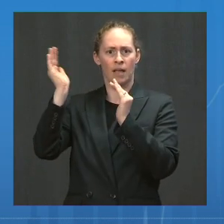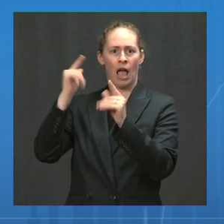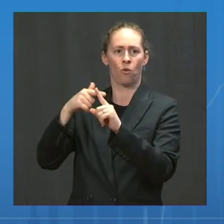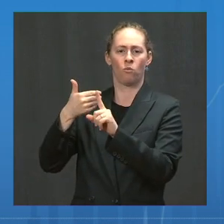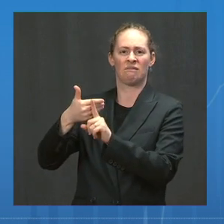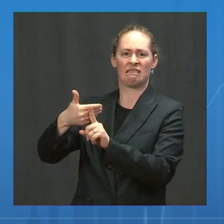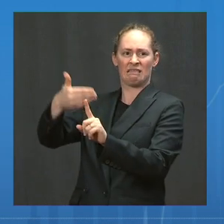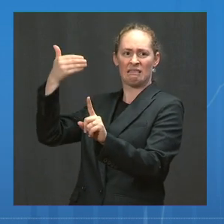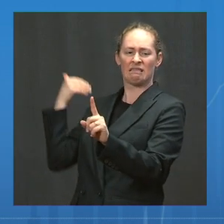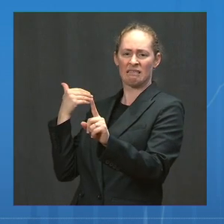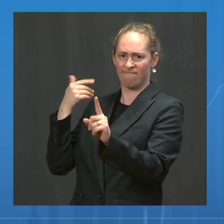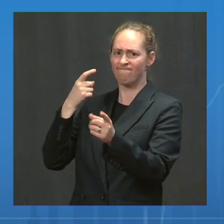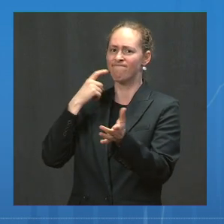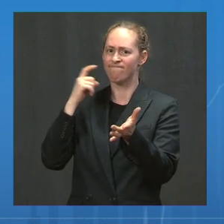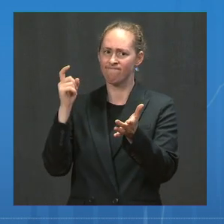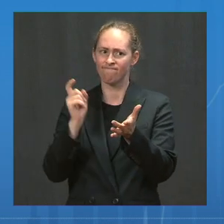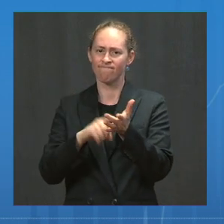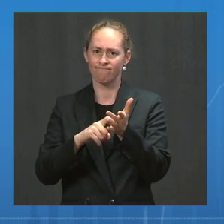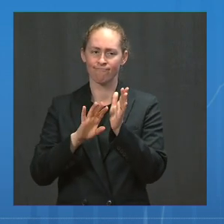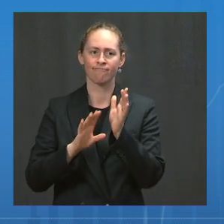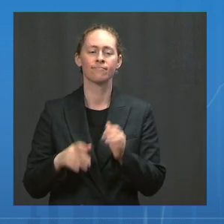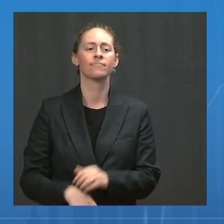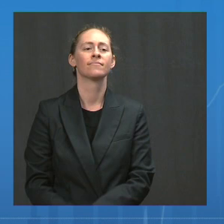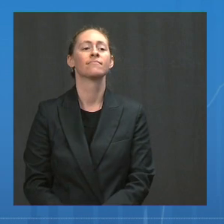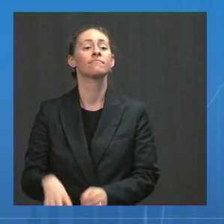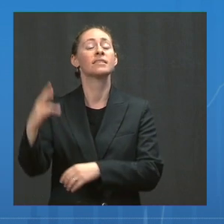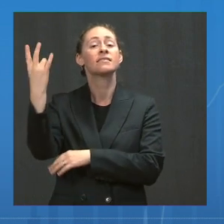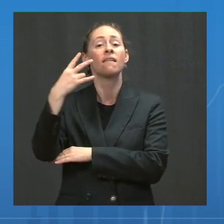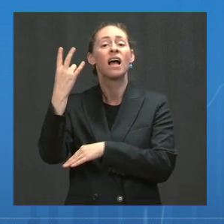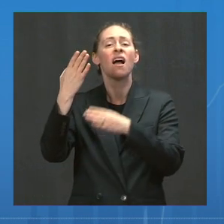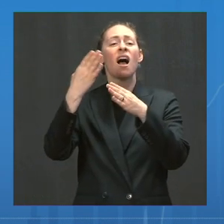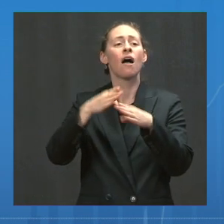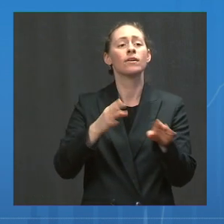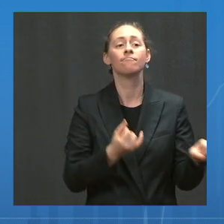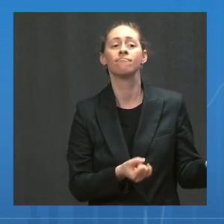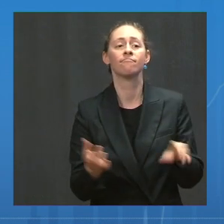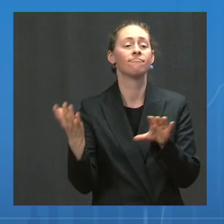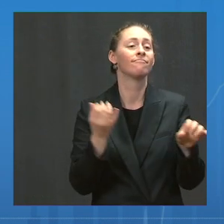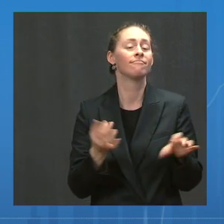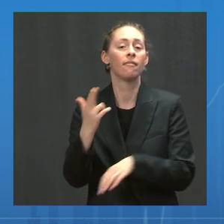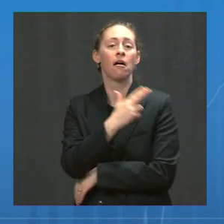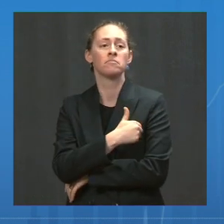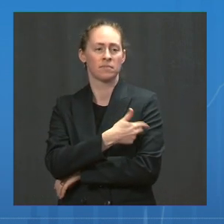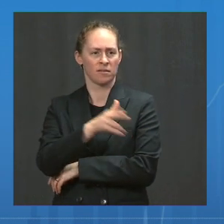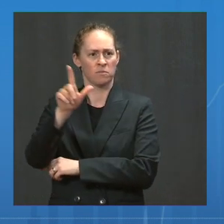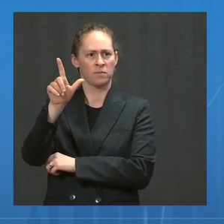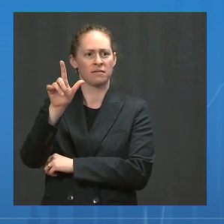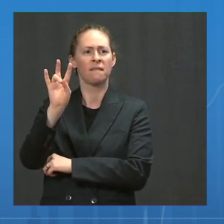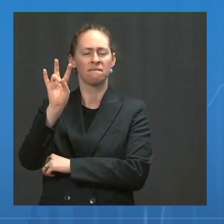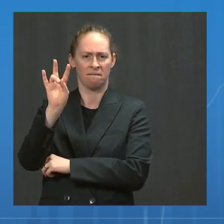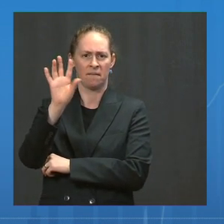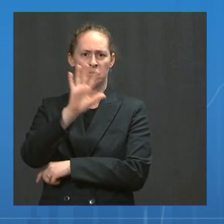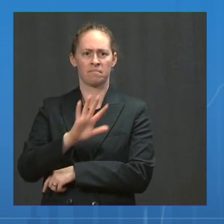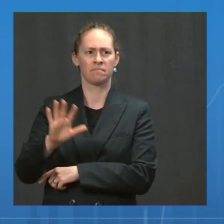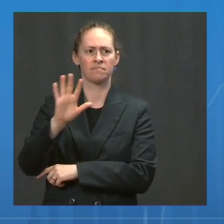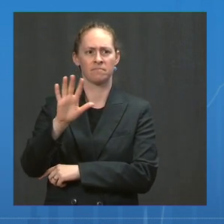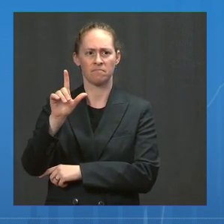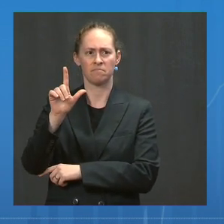The seven-day average of hospital admissions is about 2,790 per day -- an increase of about 36 percent